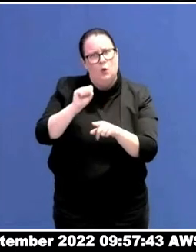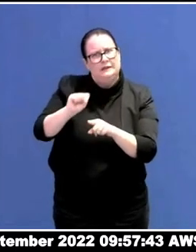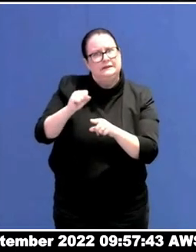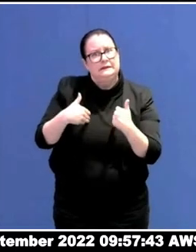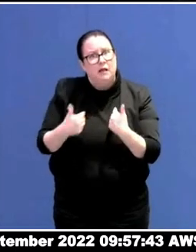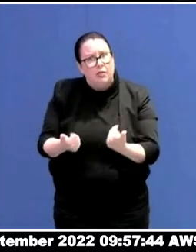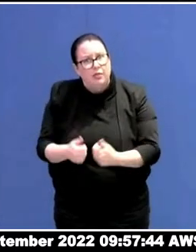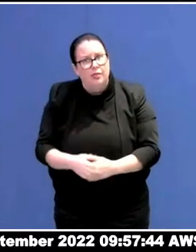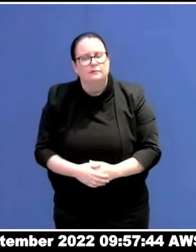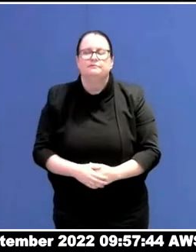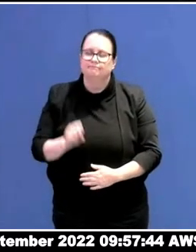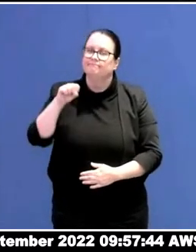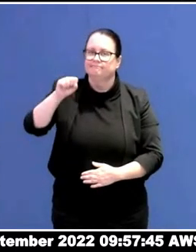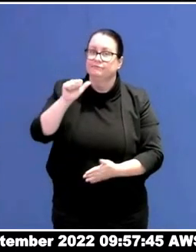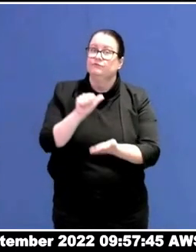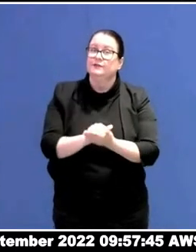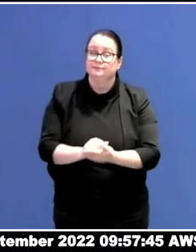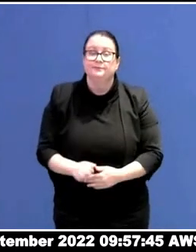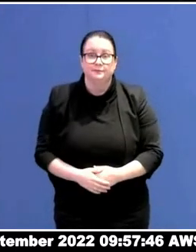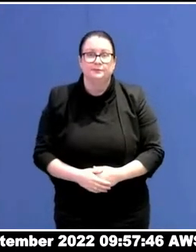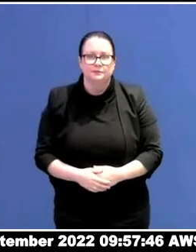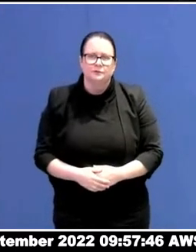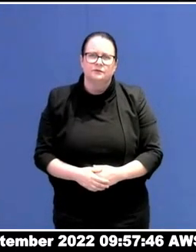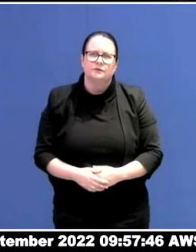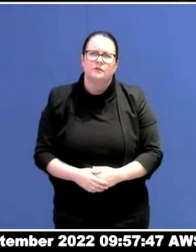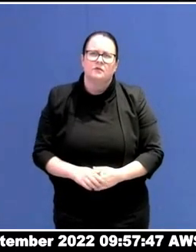Yes. That's correct. MR GRIFFIN: And what happened during that consultation?